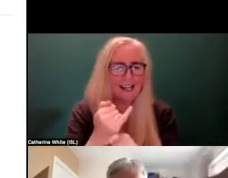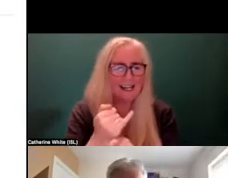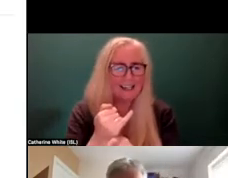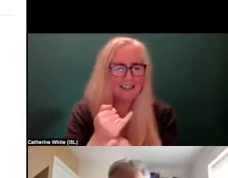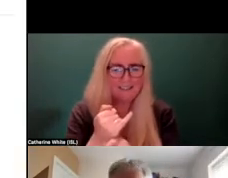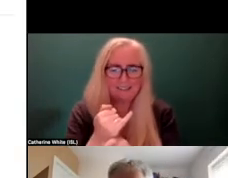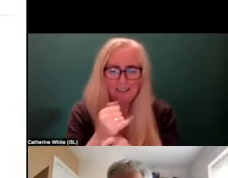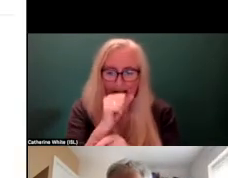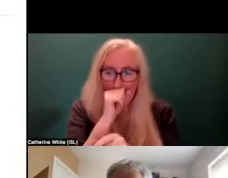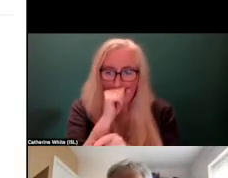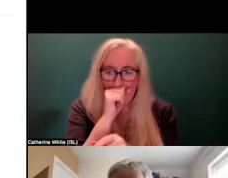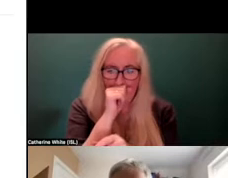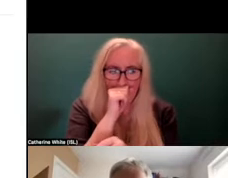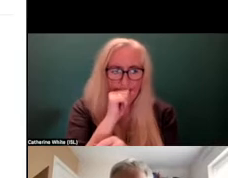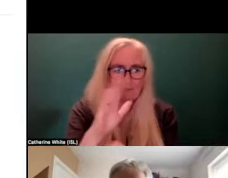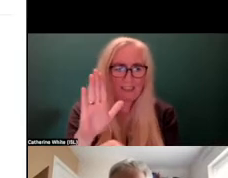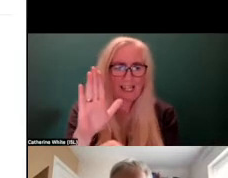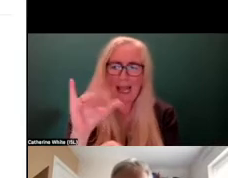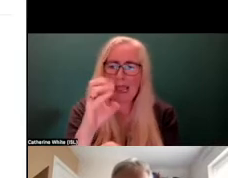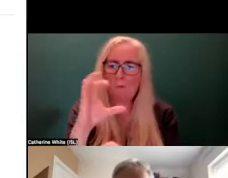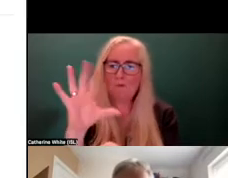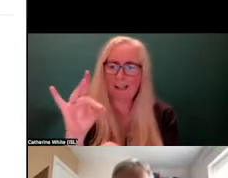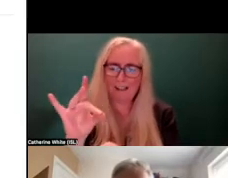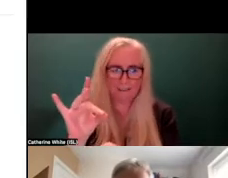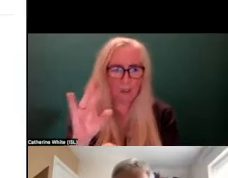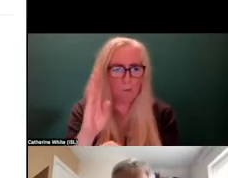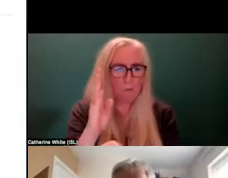or sorry the boundary with County Limerick with Carebright,